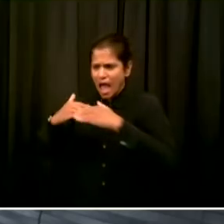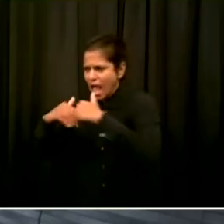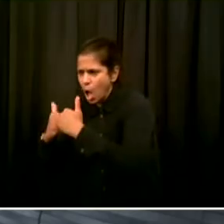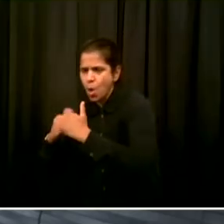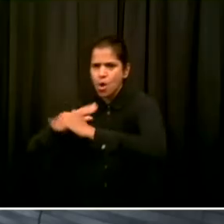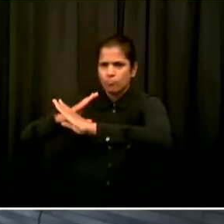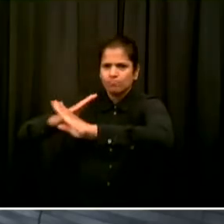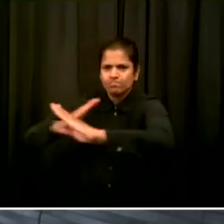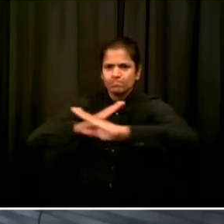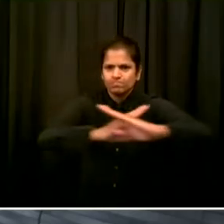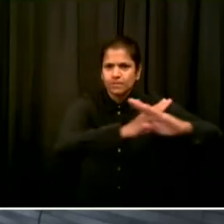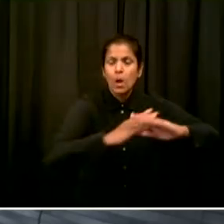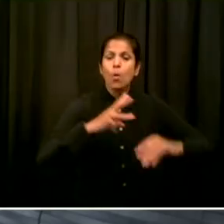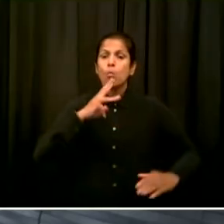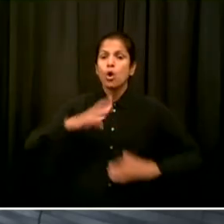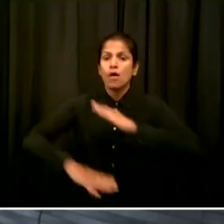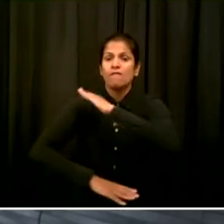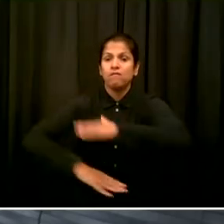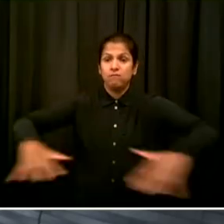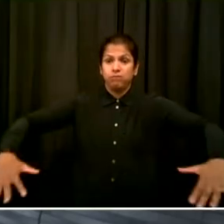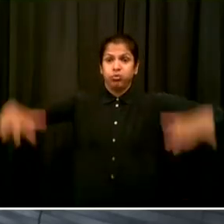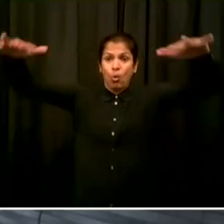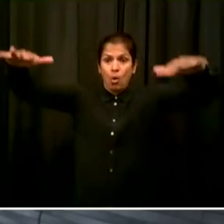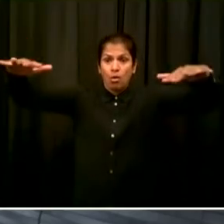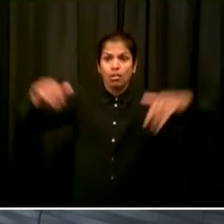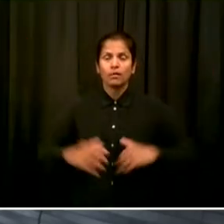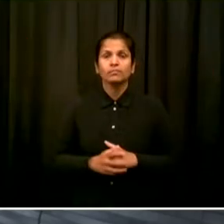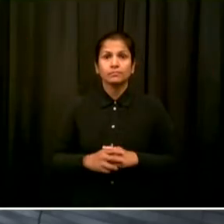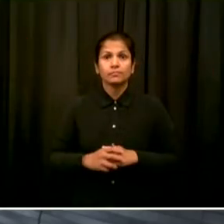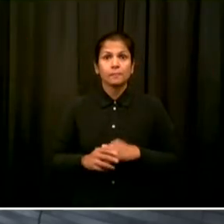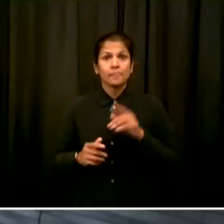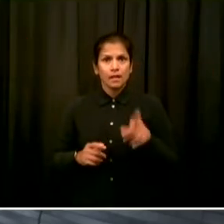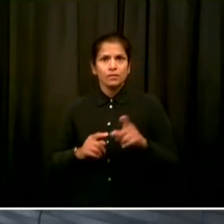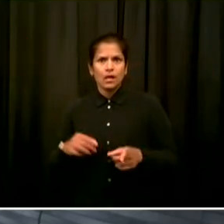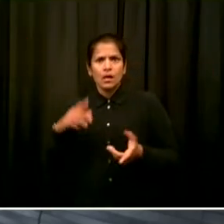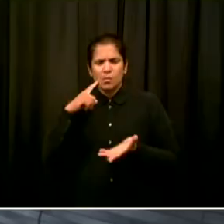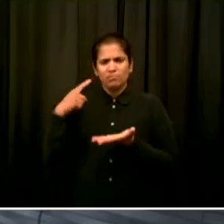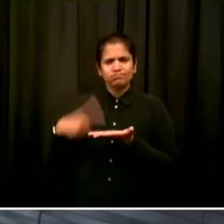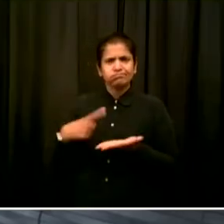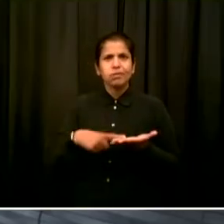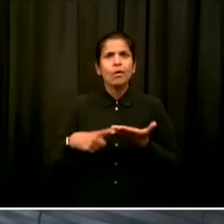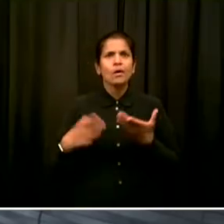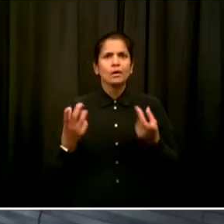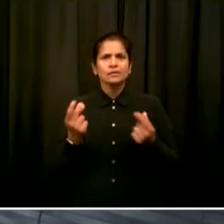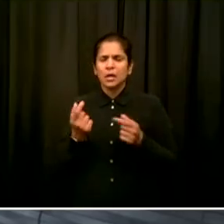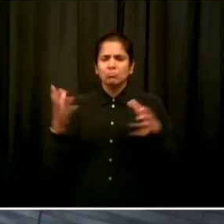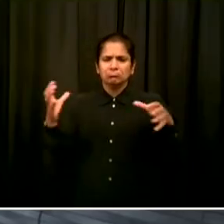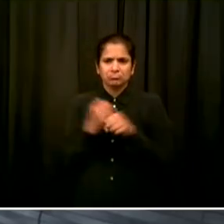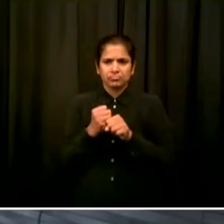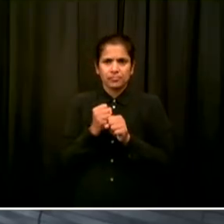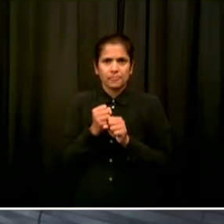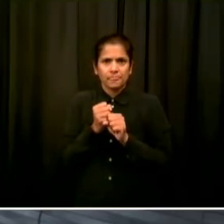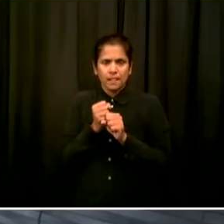THE BIGGER EFFORTS MADE TO KEEP US RESILEINT IN THE YES ARAN D